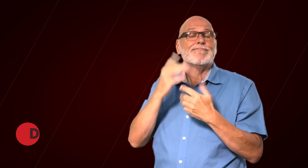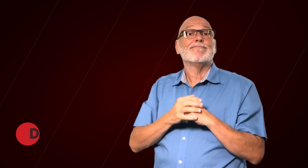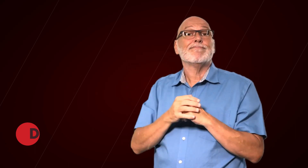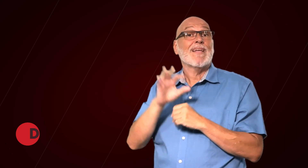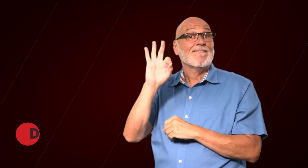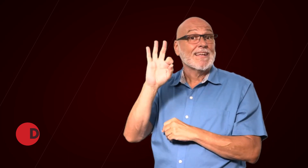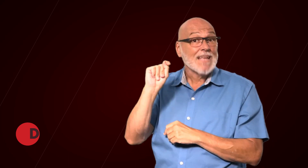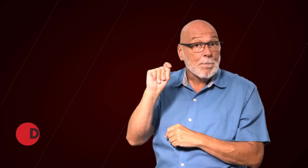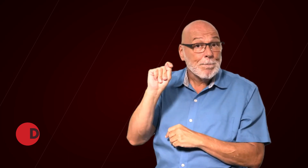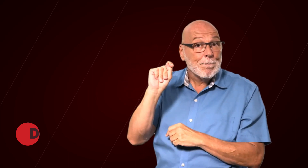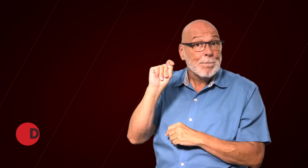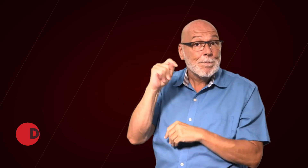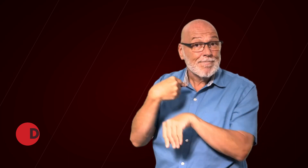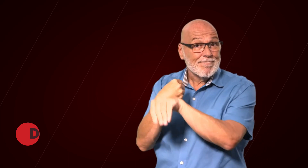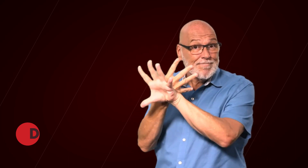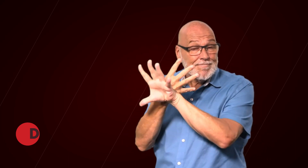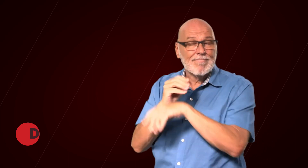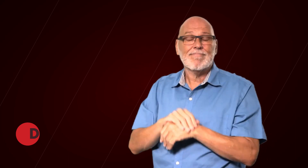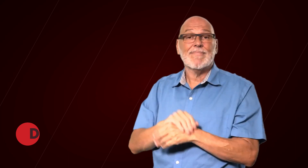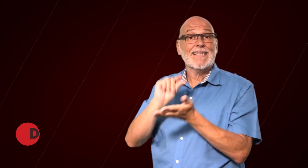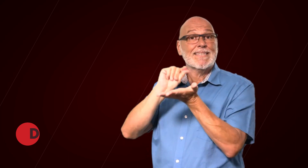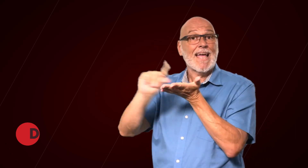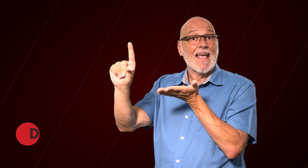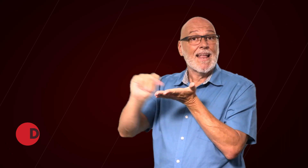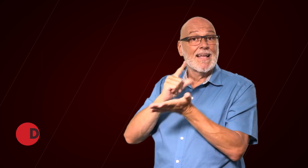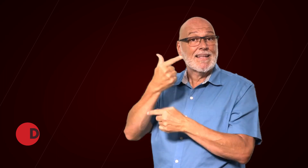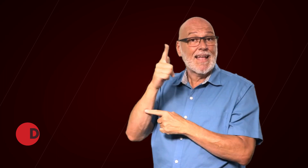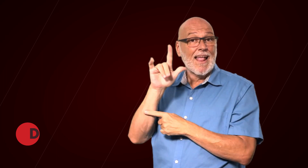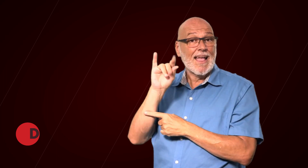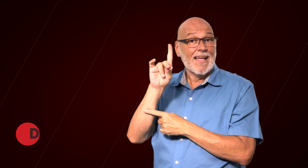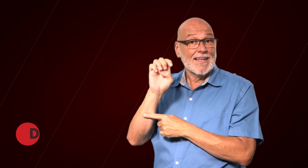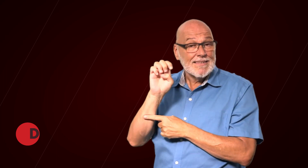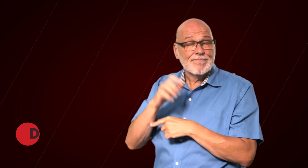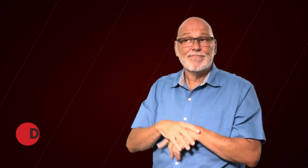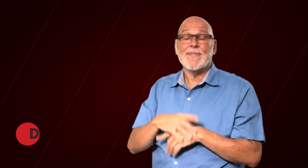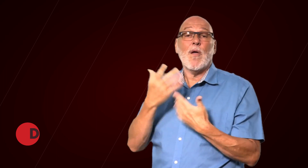to use video chat applications, such as FaceTime, Glide,